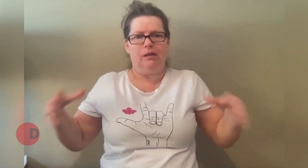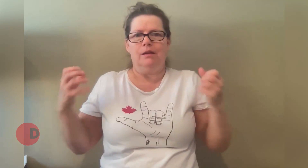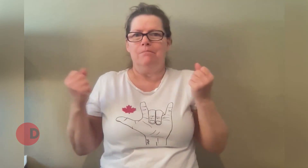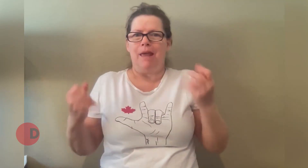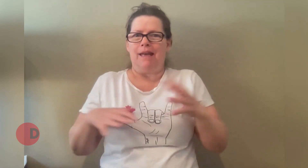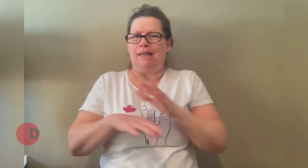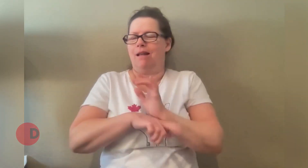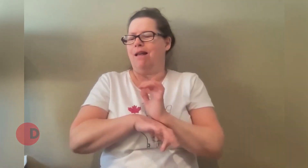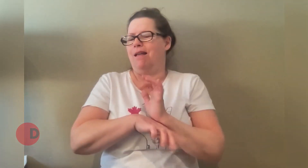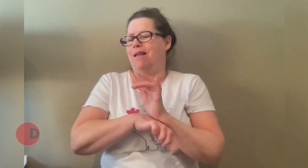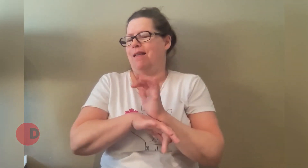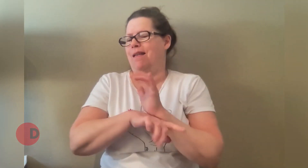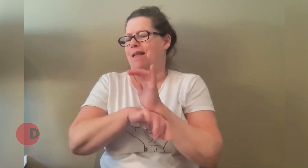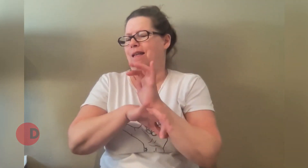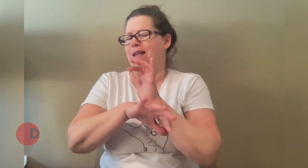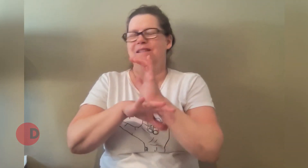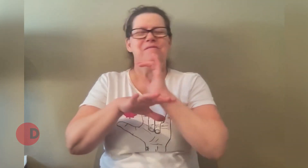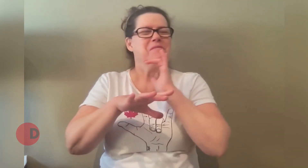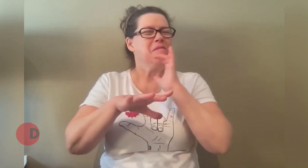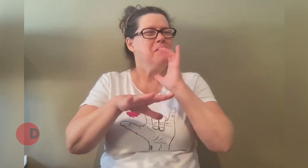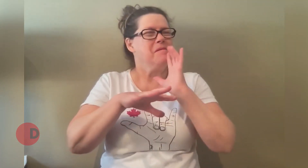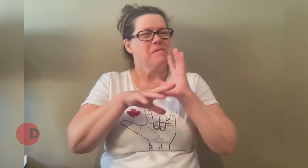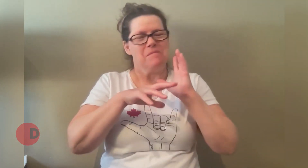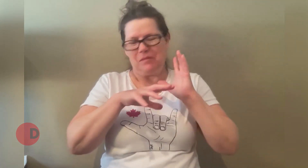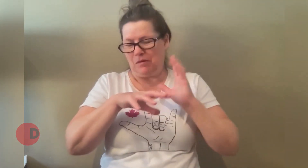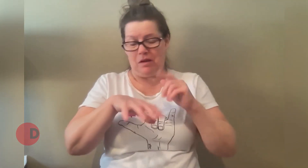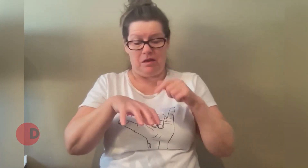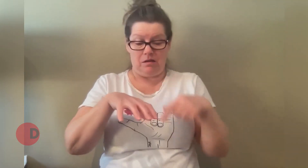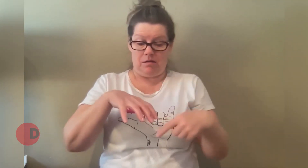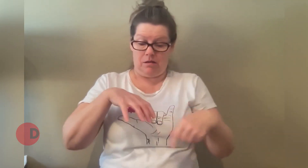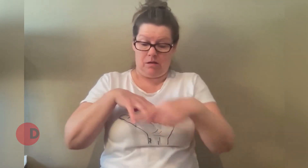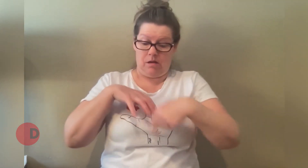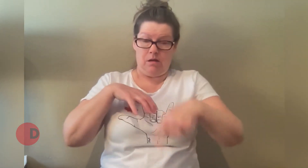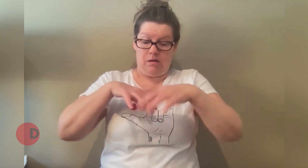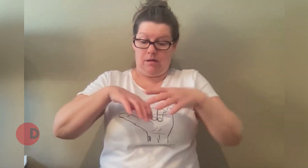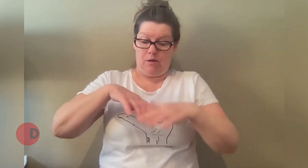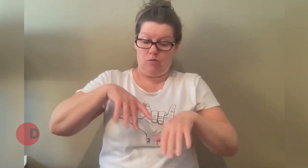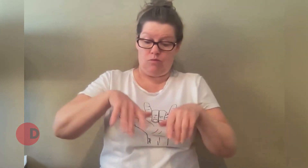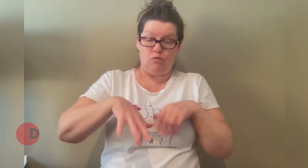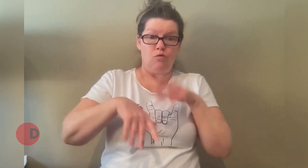many of us grassroots have roots representing all of us.